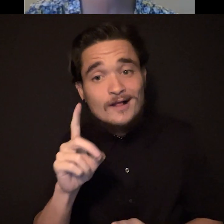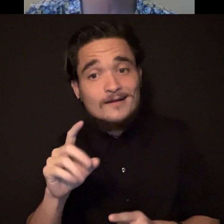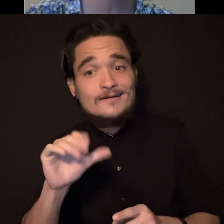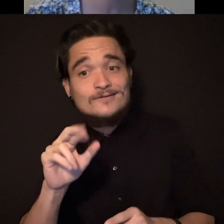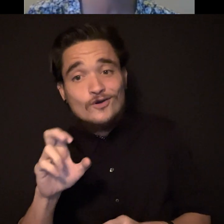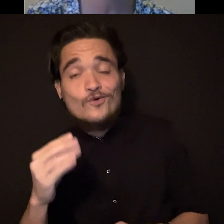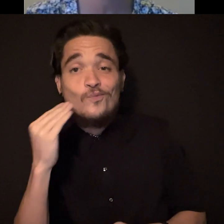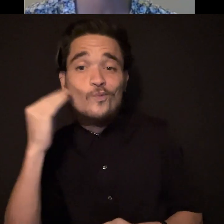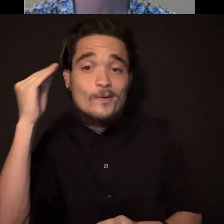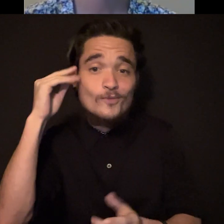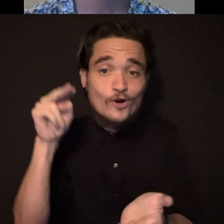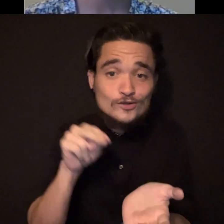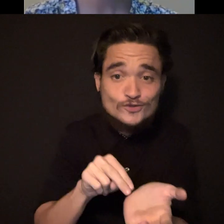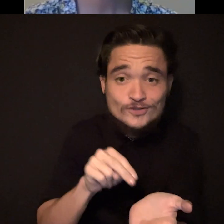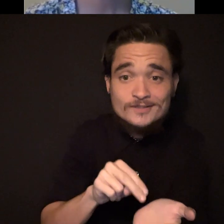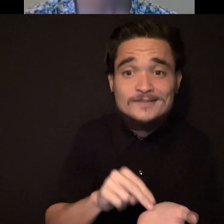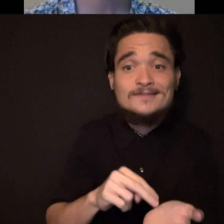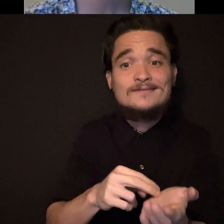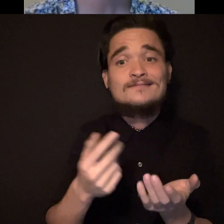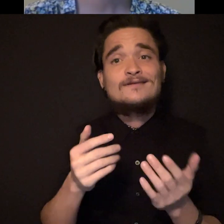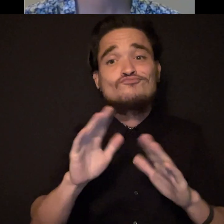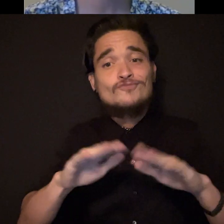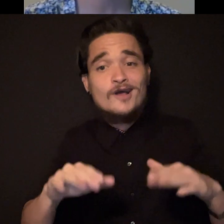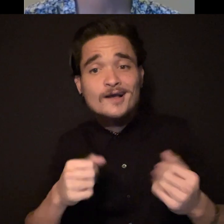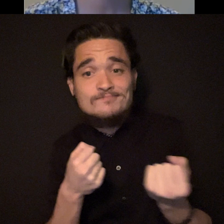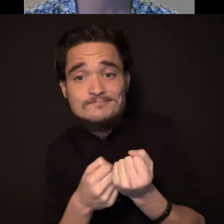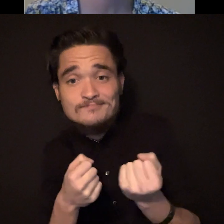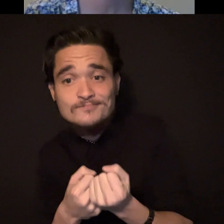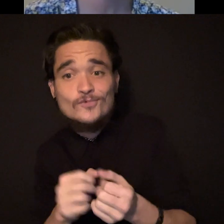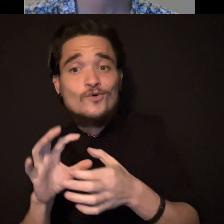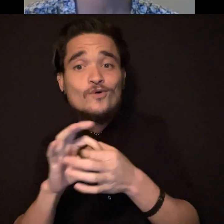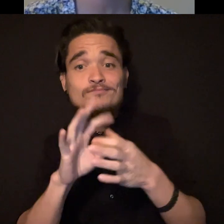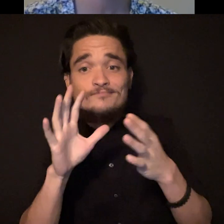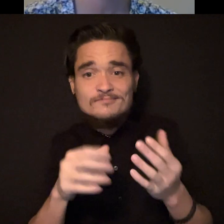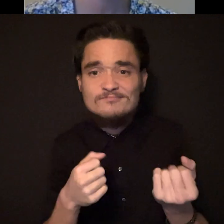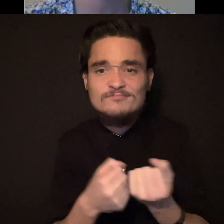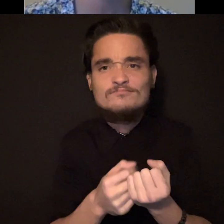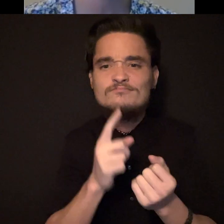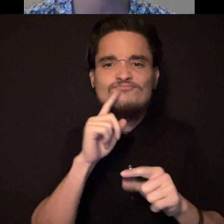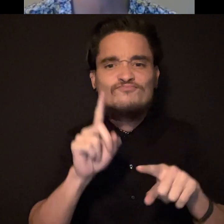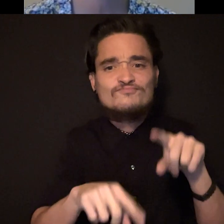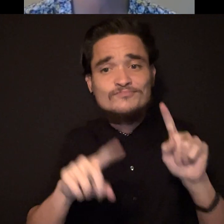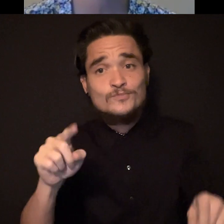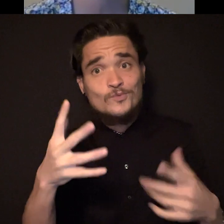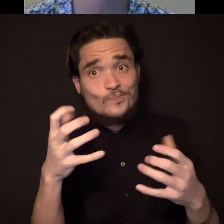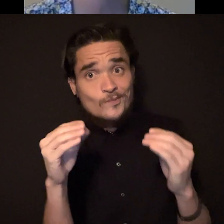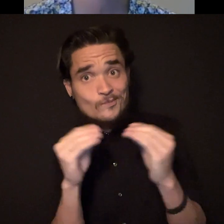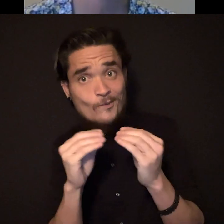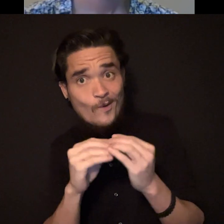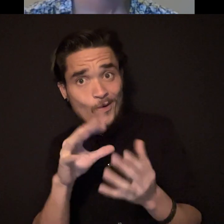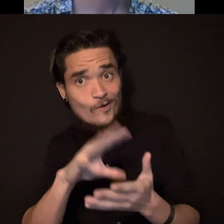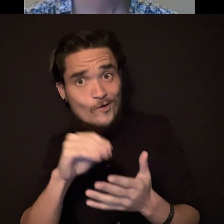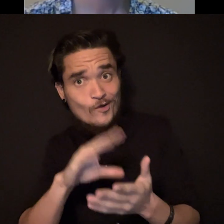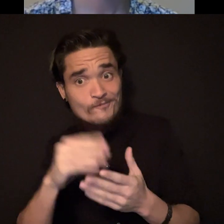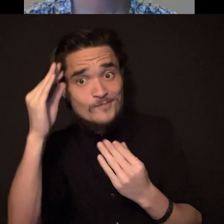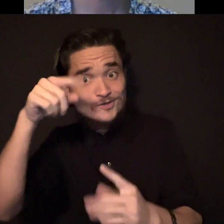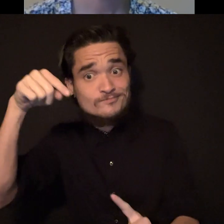specialized childcare, in-home nursing visits, and childcare coordination when necessary. If you want to learn more